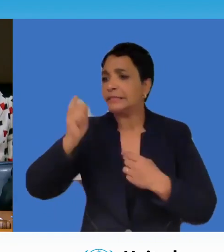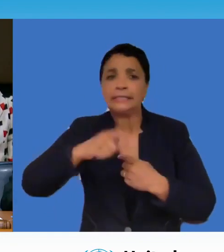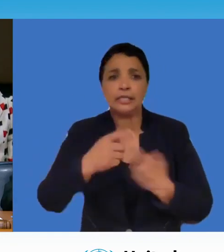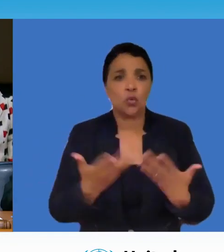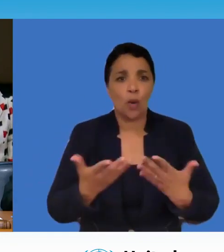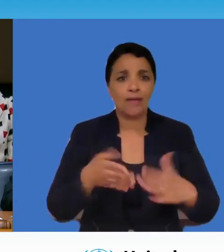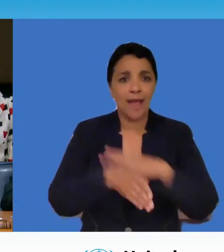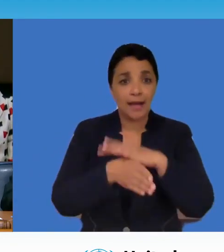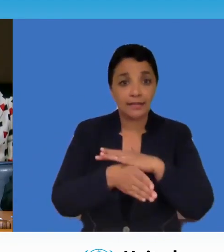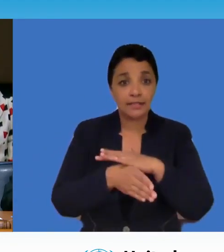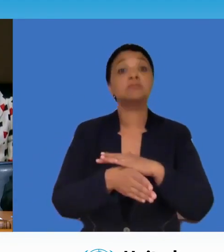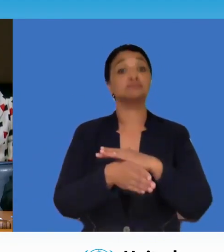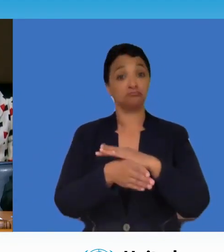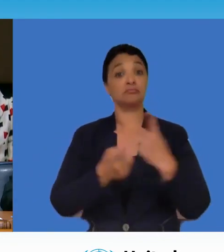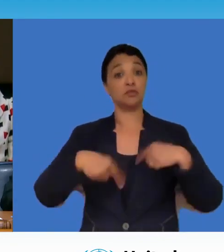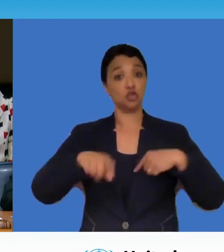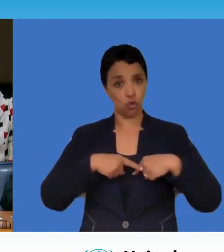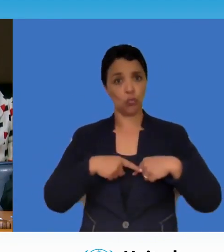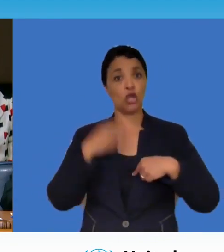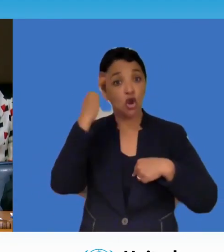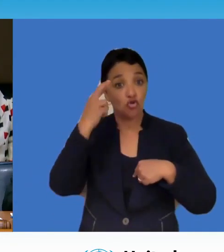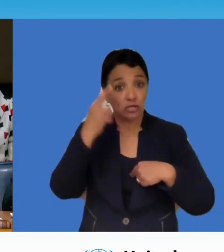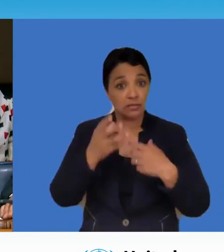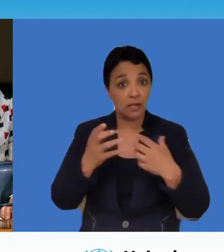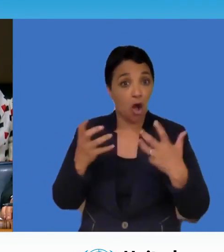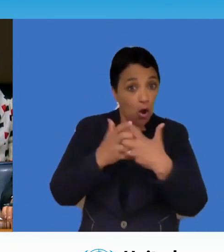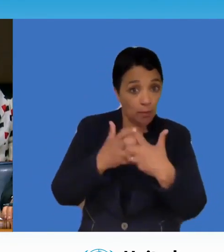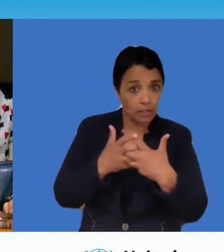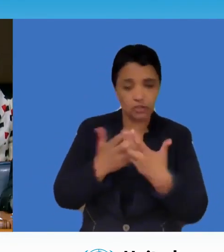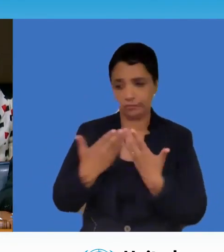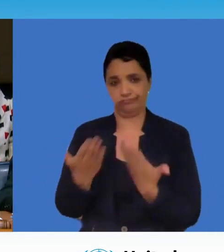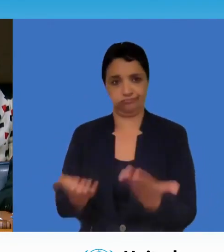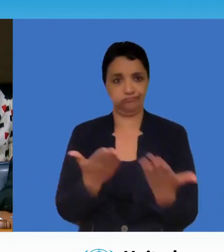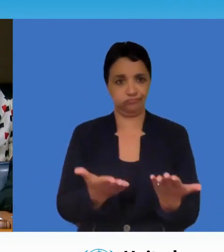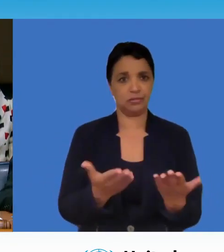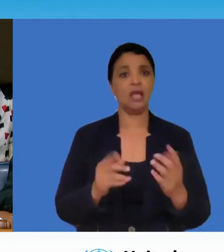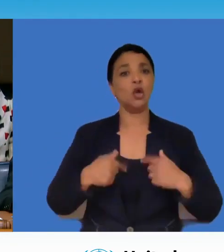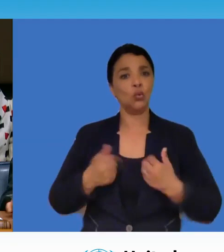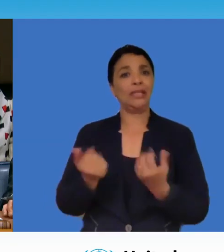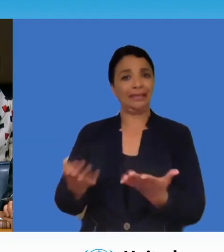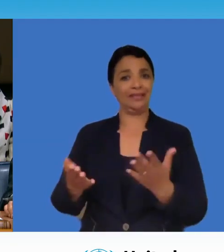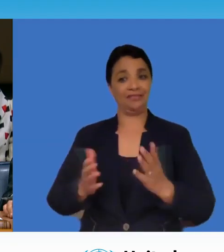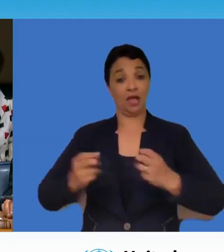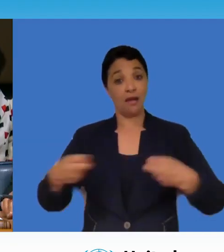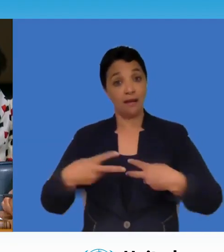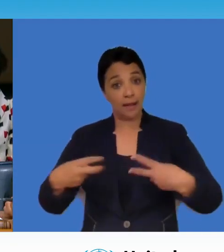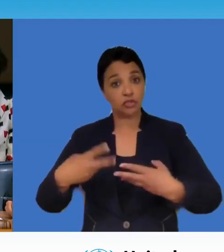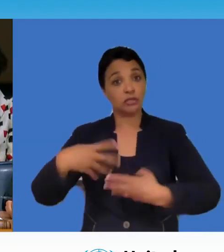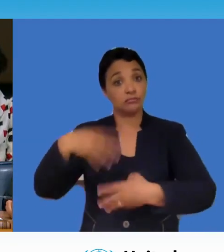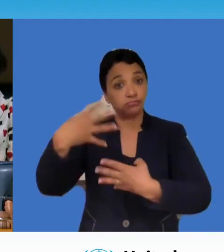needs of participants made seating accommodations accordingly and provided closed captioning and